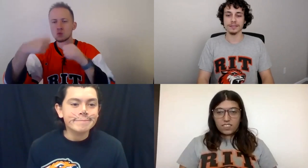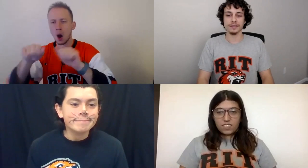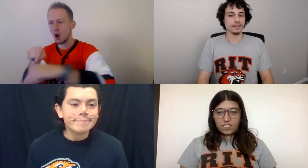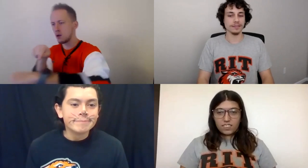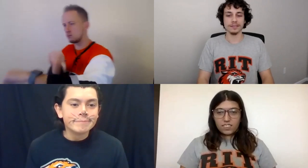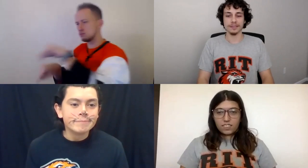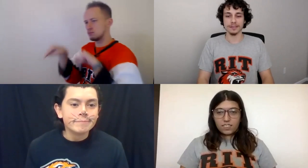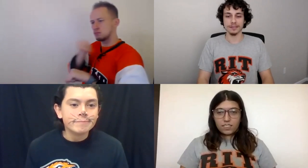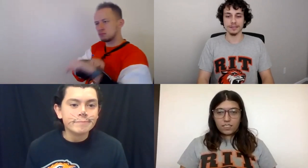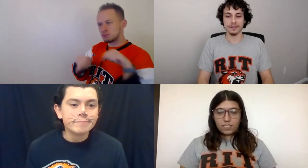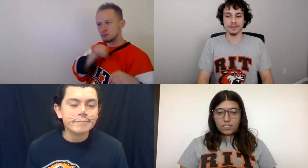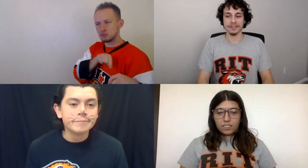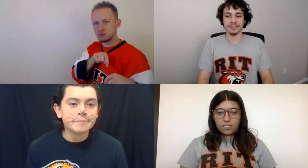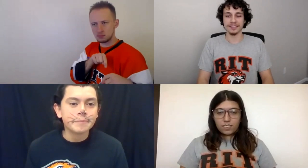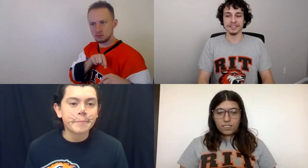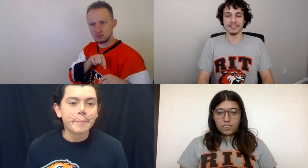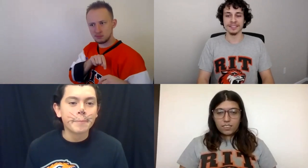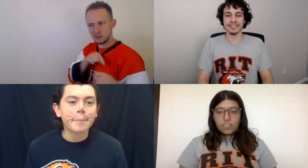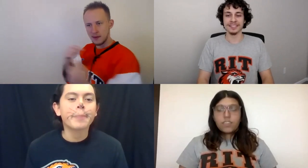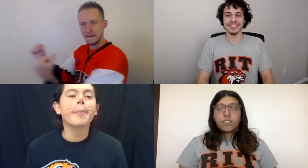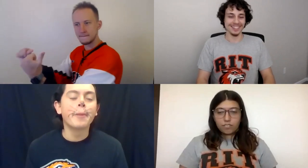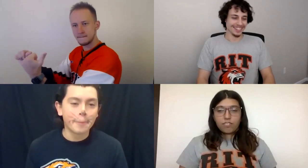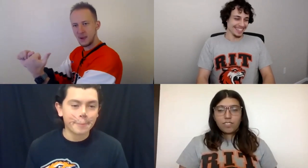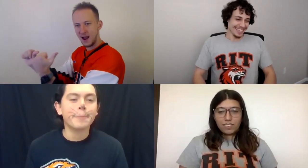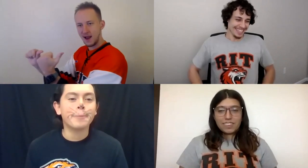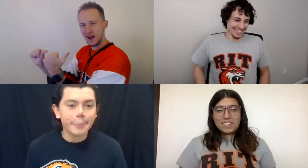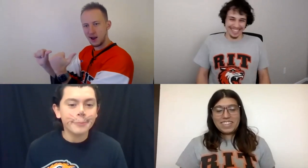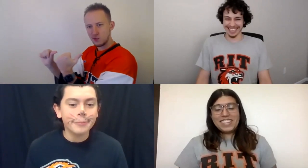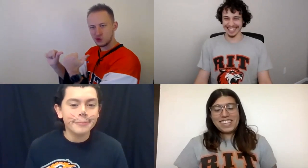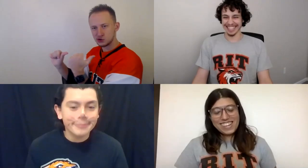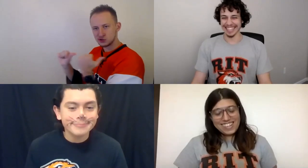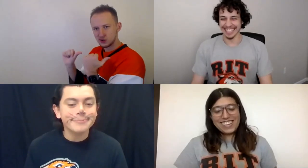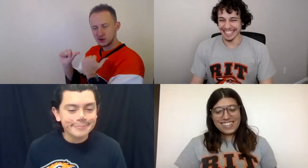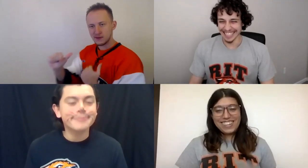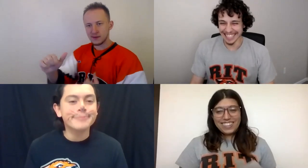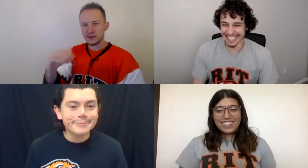Matt: Let's try backing it up a little bit. Let's try it in reverse.